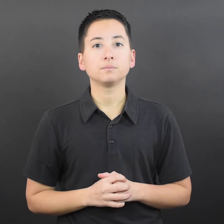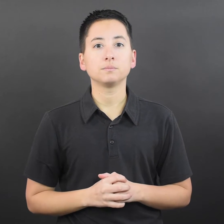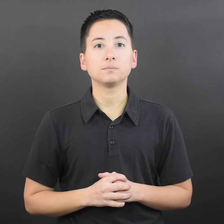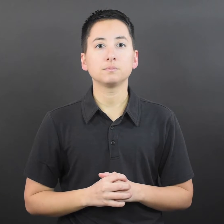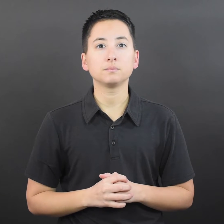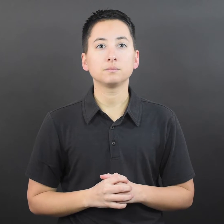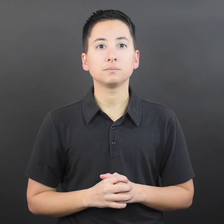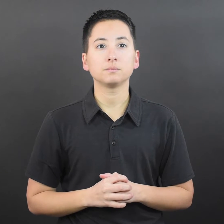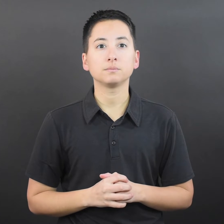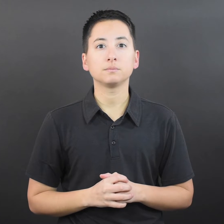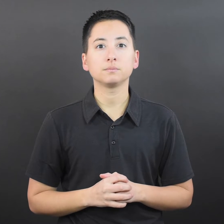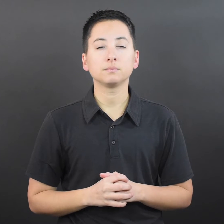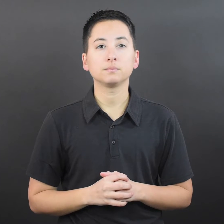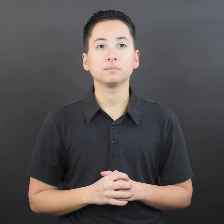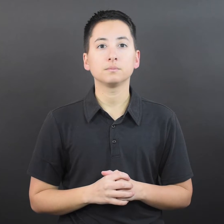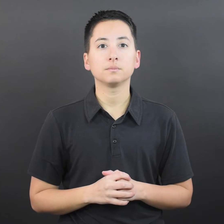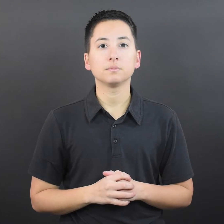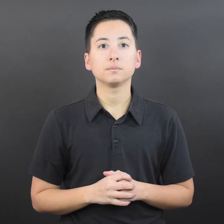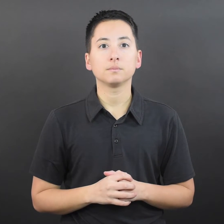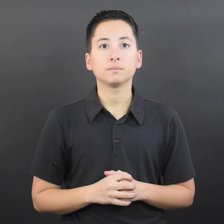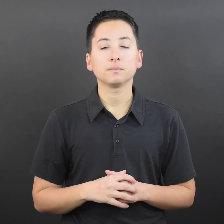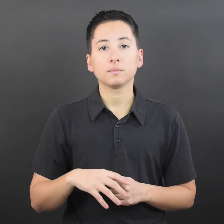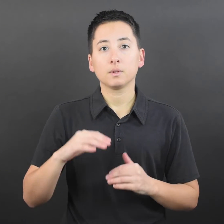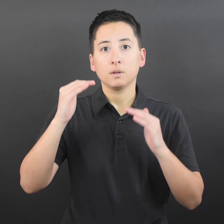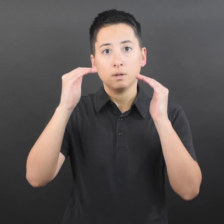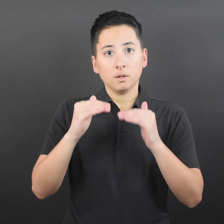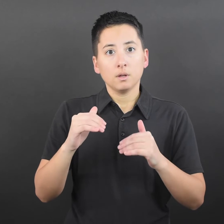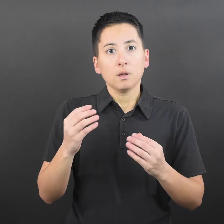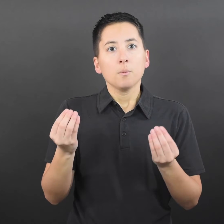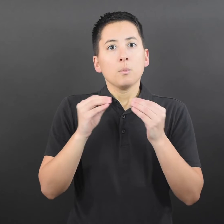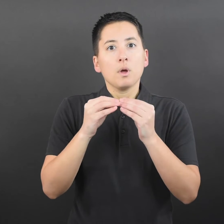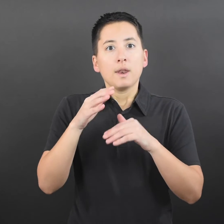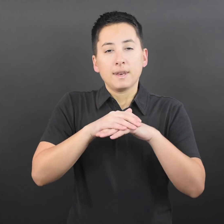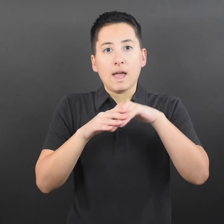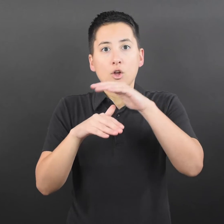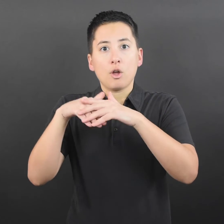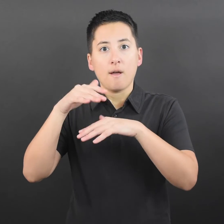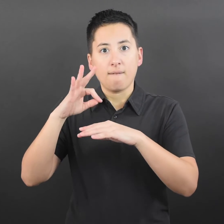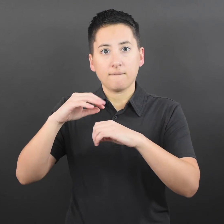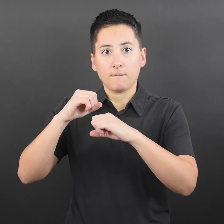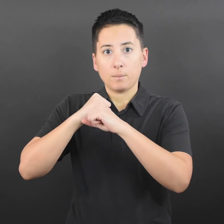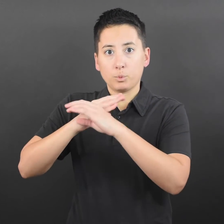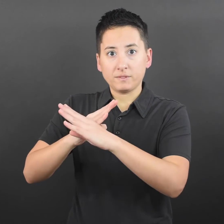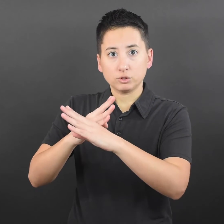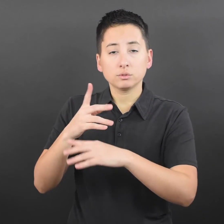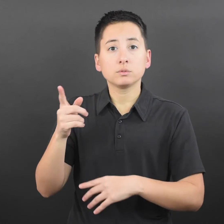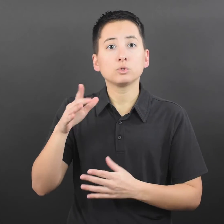monetary penalty or other enforcement action. 9. Additional layers of prevention.